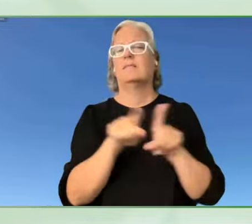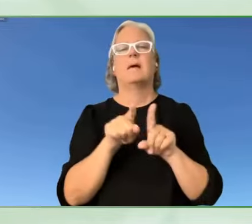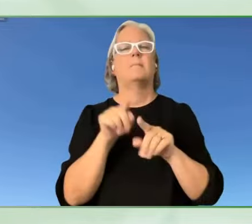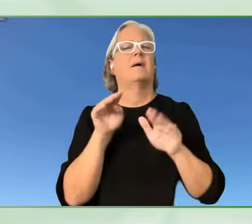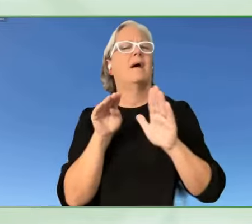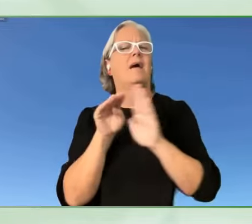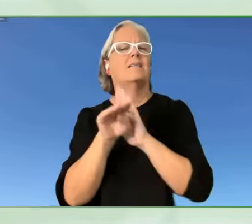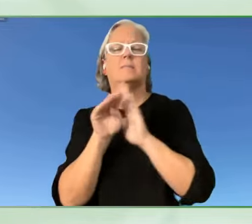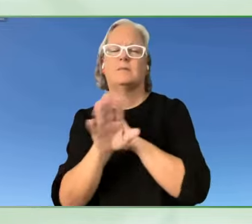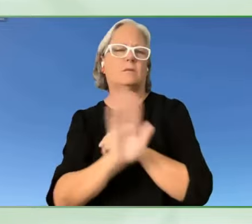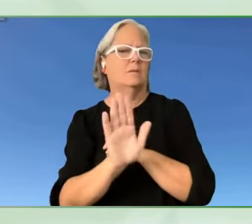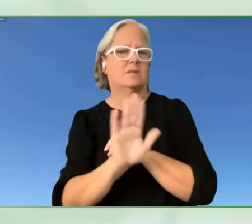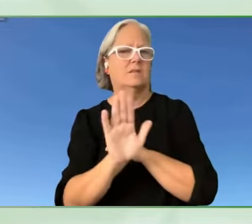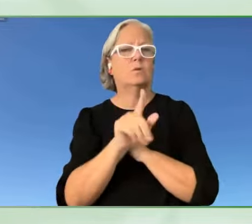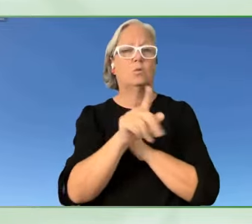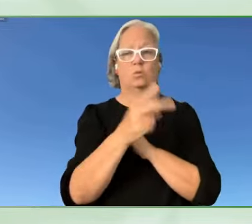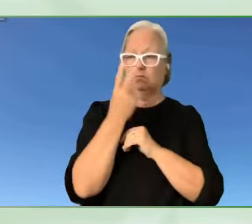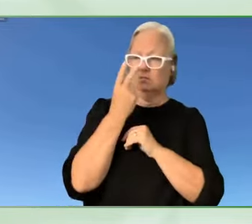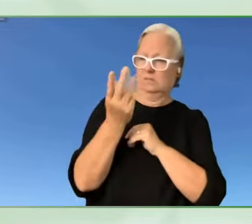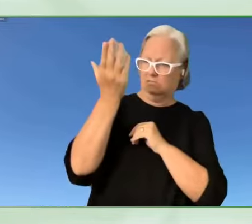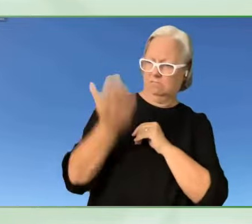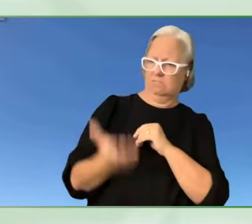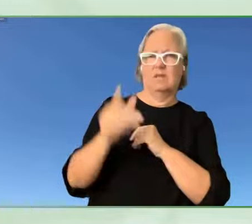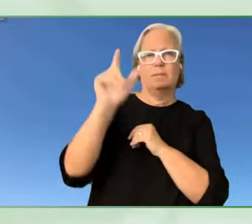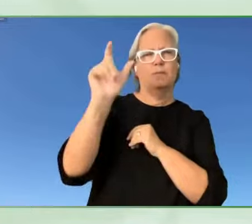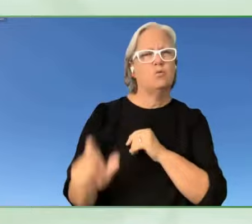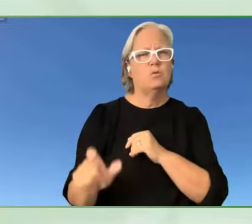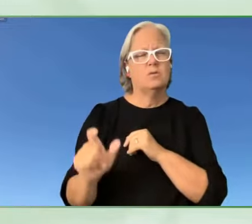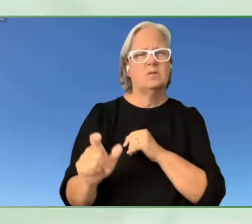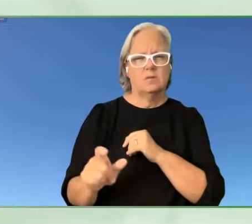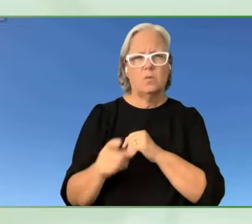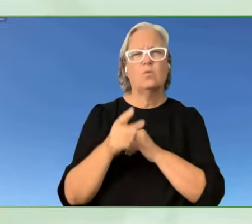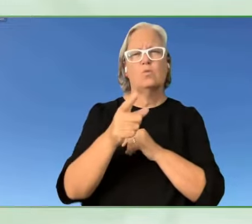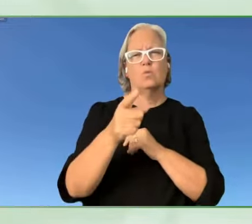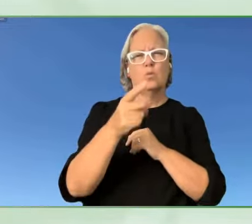So, the government has taken initiatives. But I think the journey is still long.